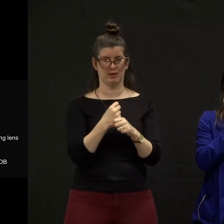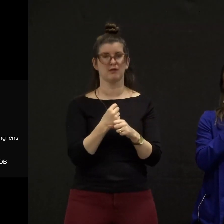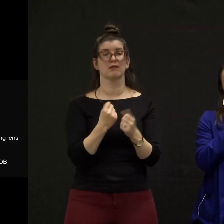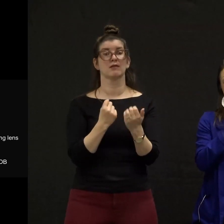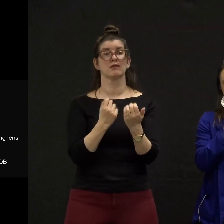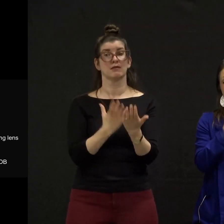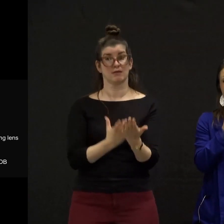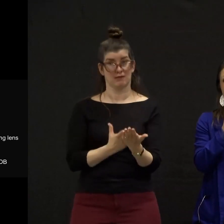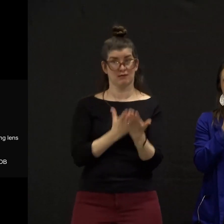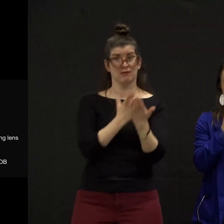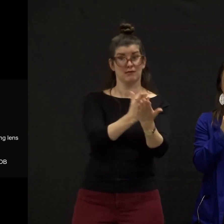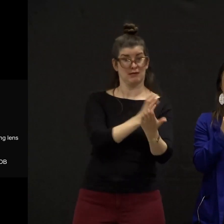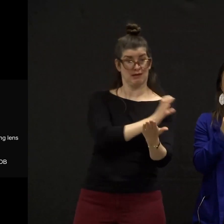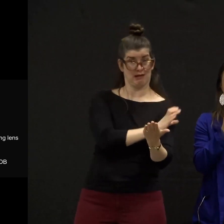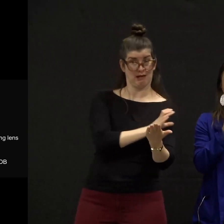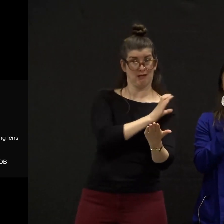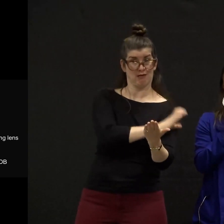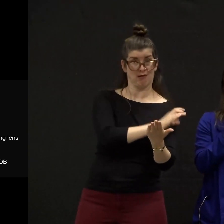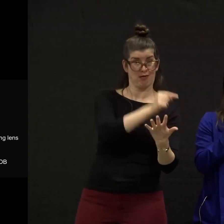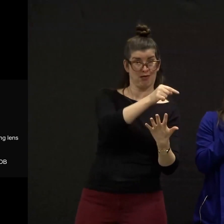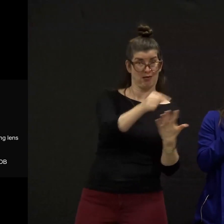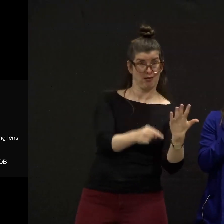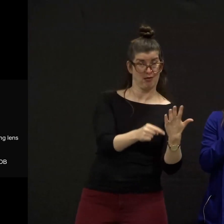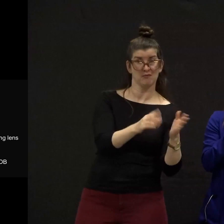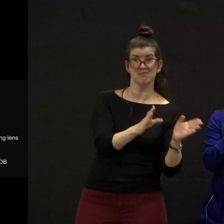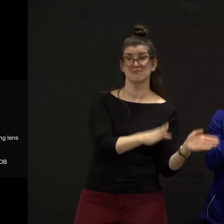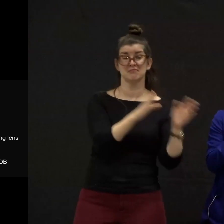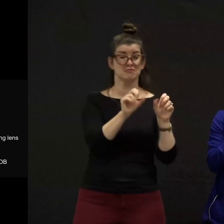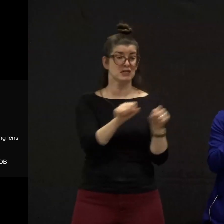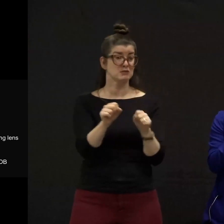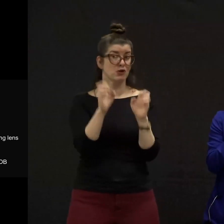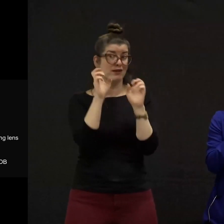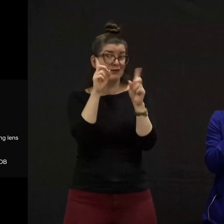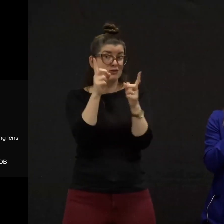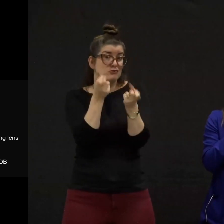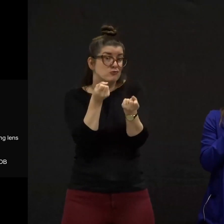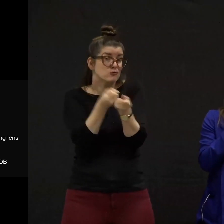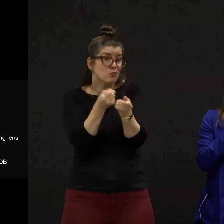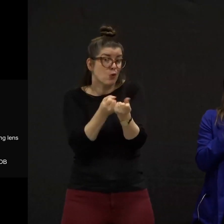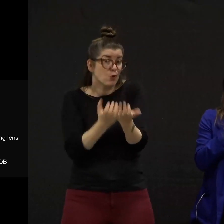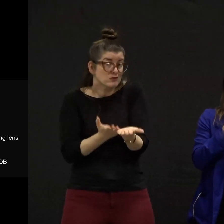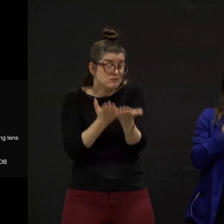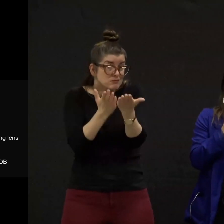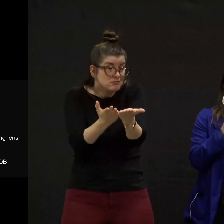We might make recommendations for educational supports. We do make recommendations